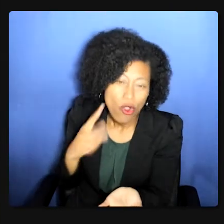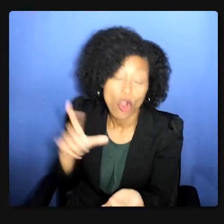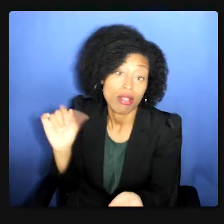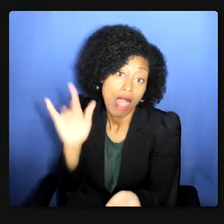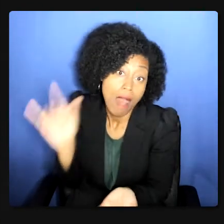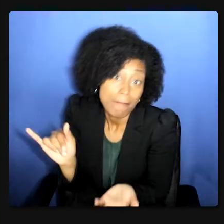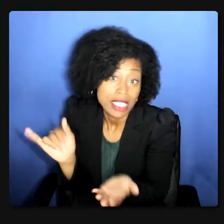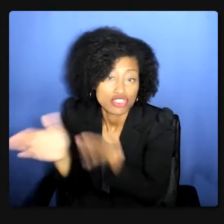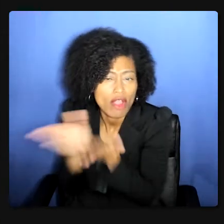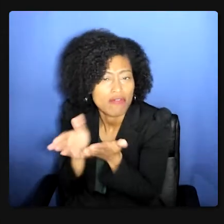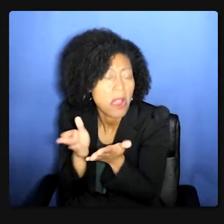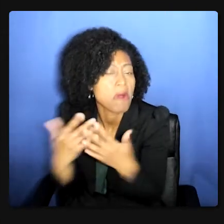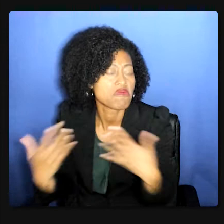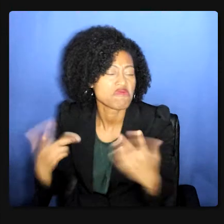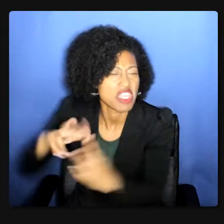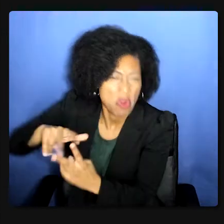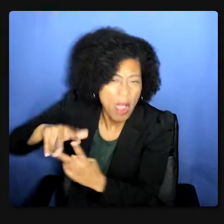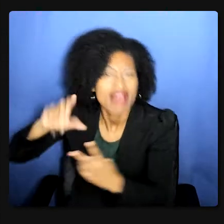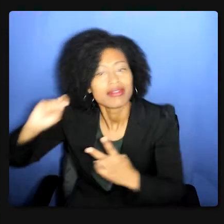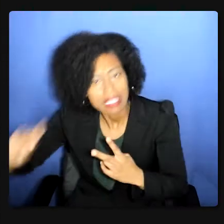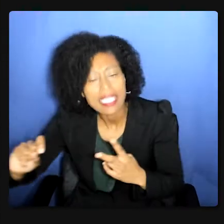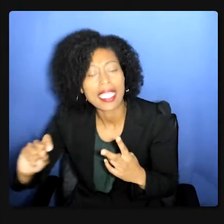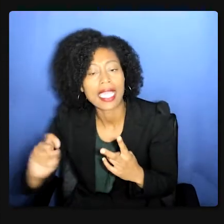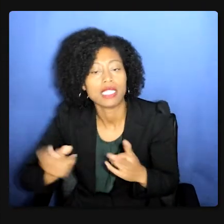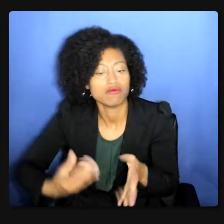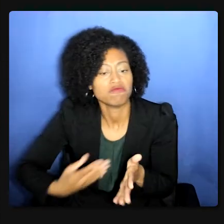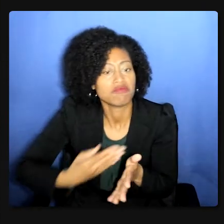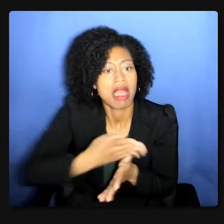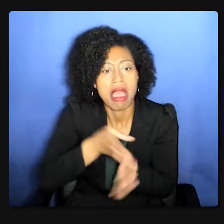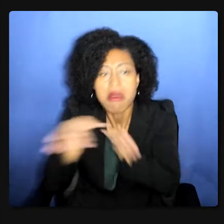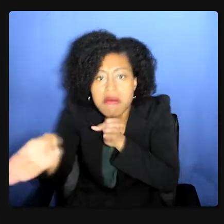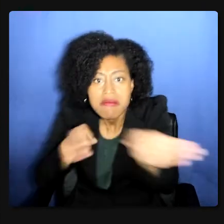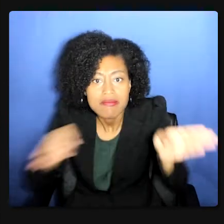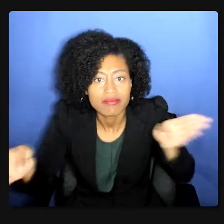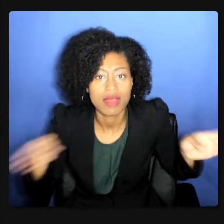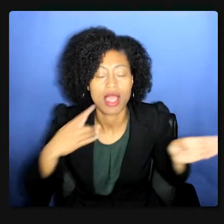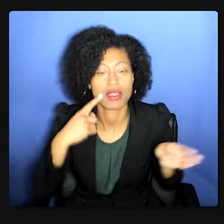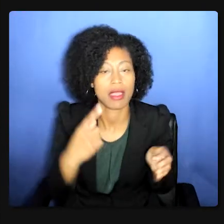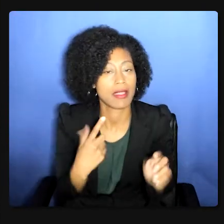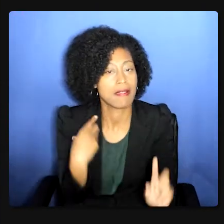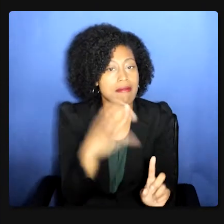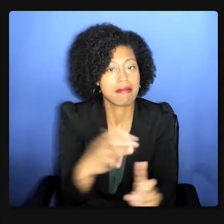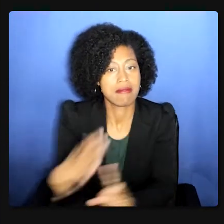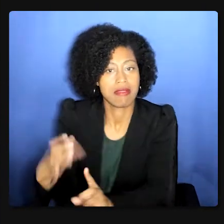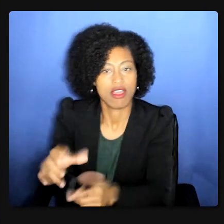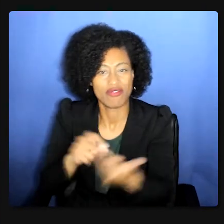So they can allocate game servers and a lot more stuff, right? We're building actually Thundernetes in a modular fashion.